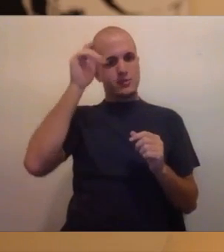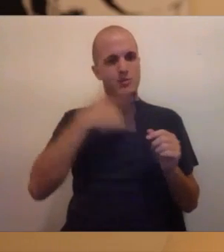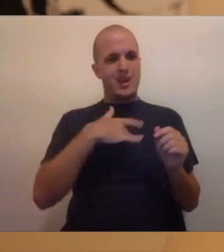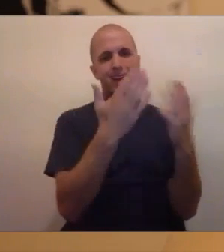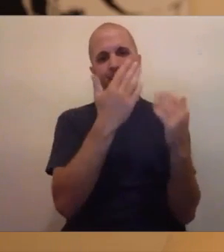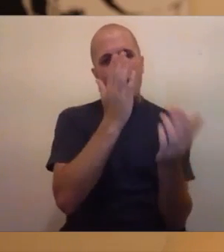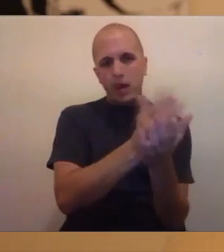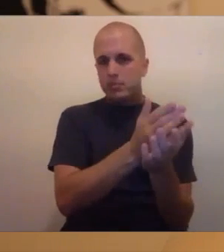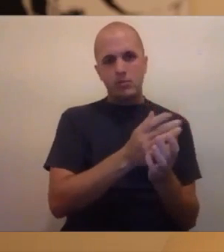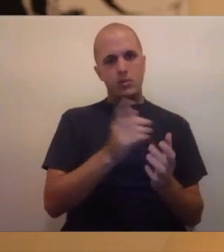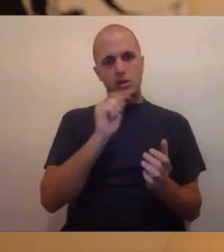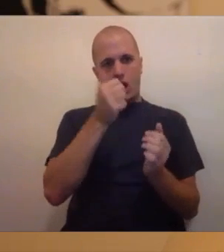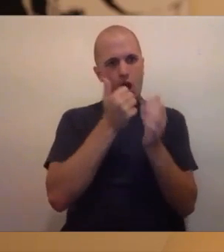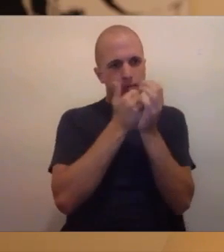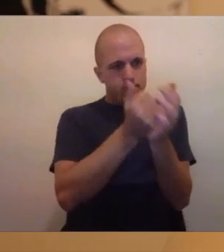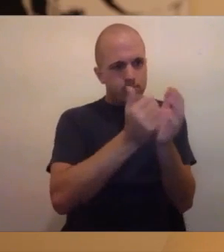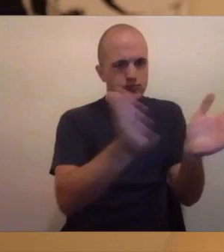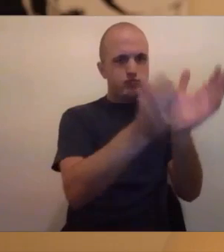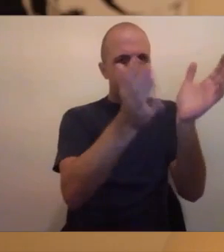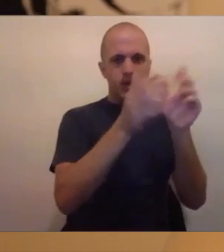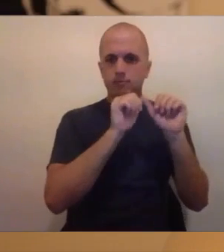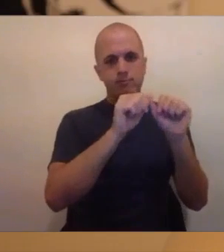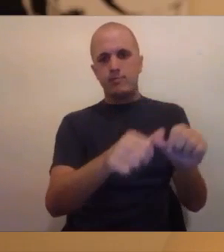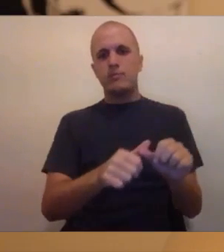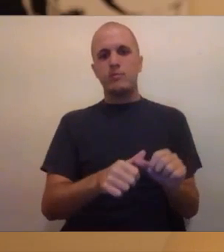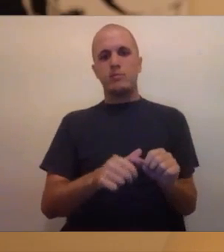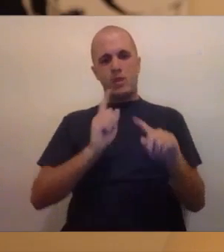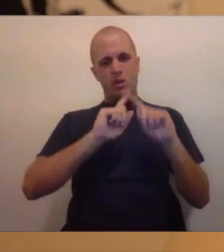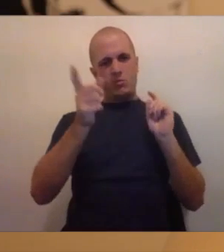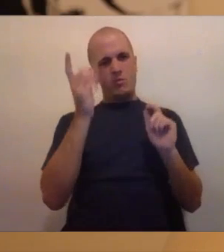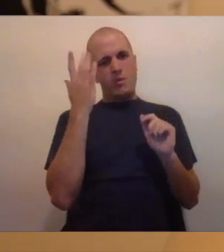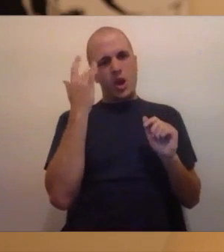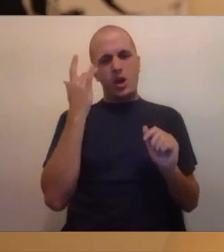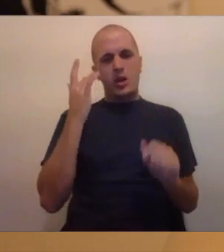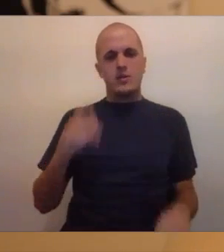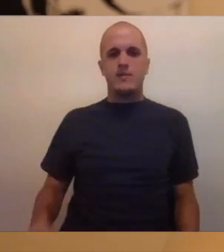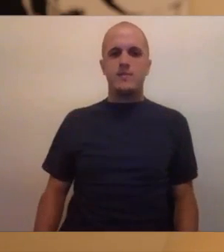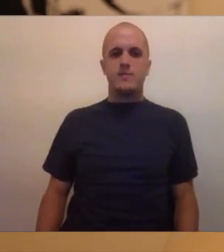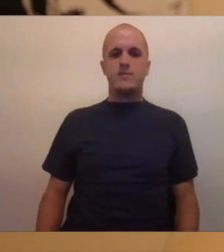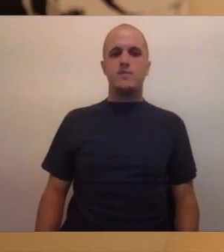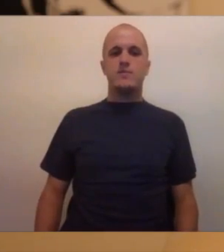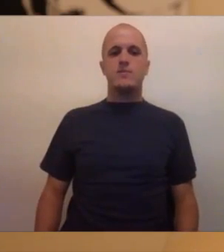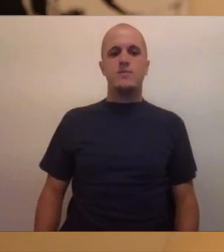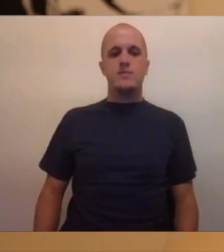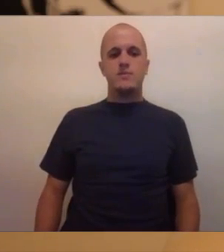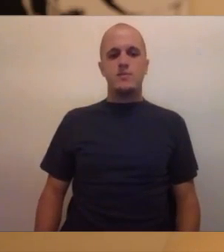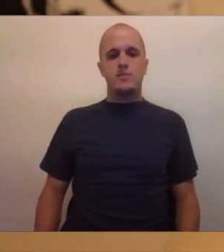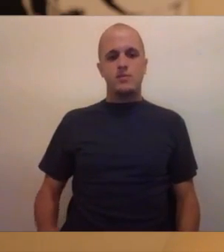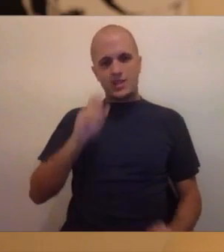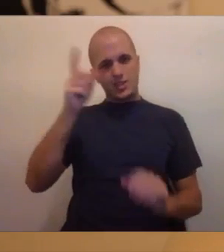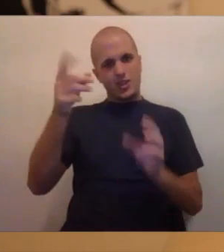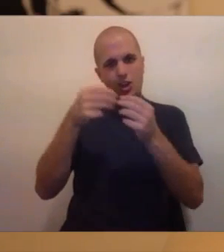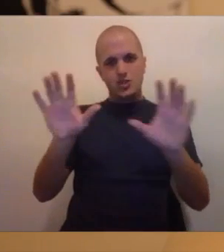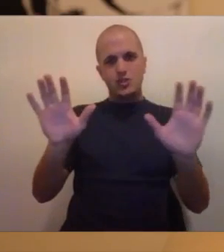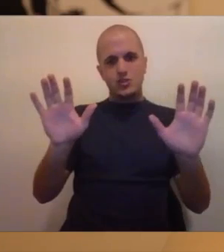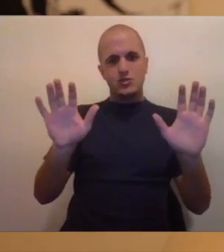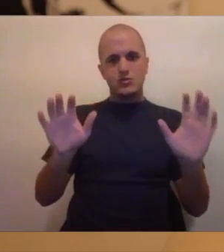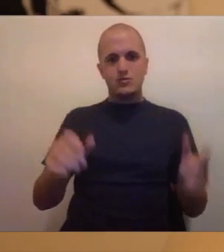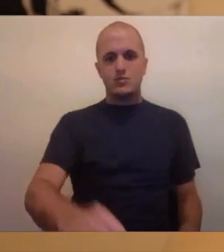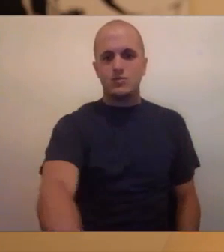something, but they don't want to help, because they are not able to help. Why?